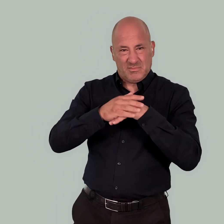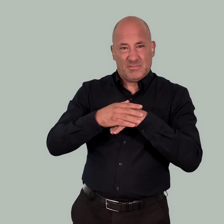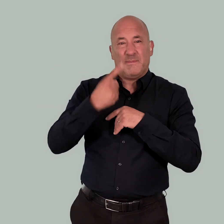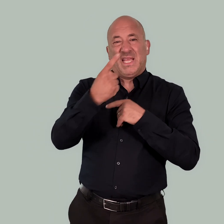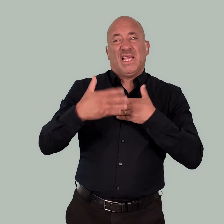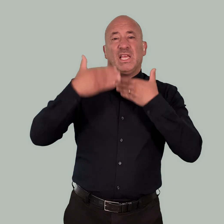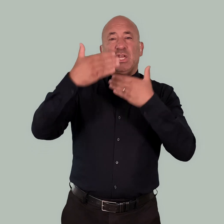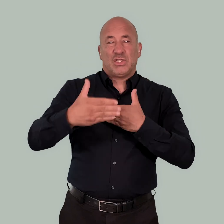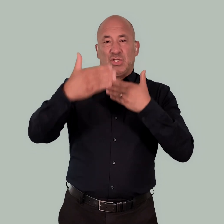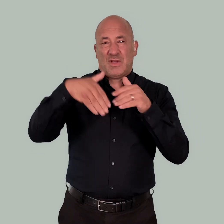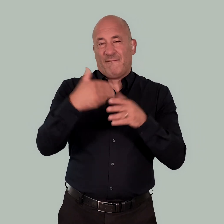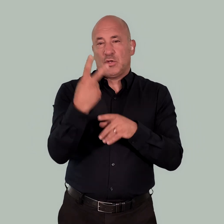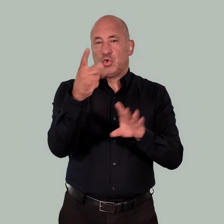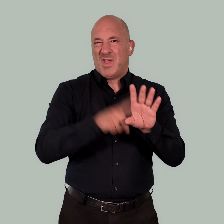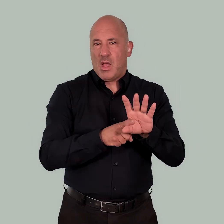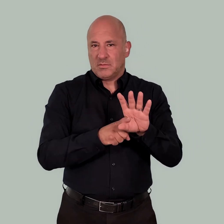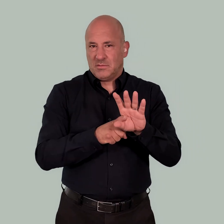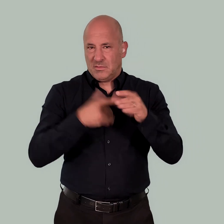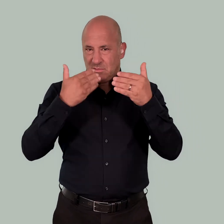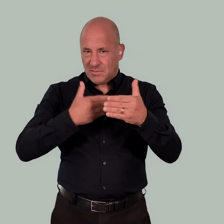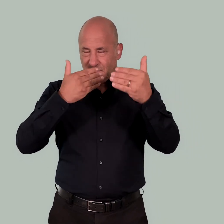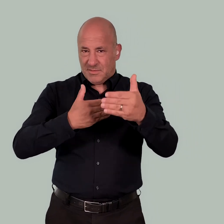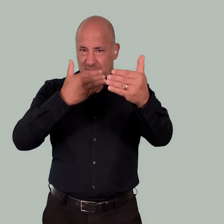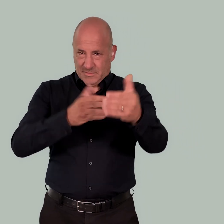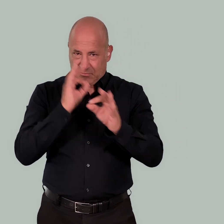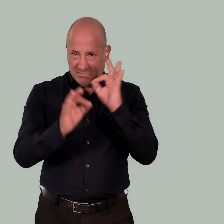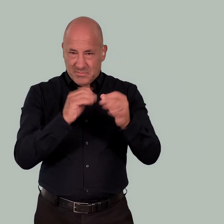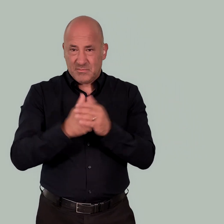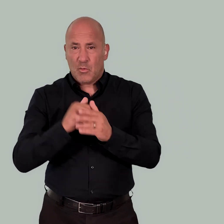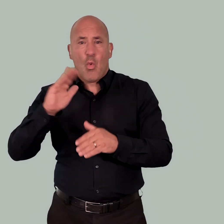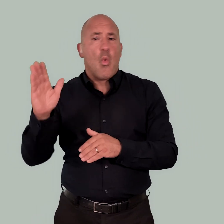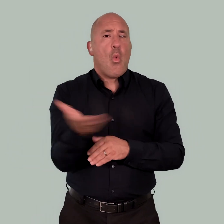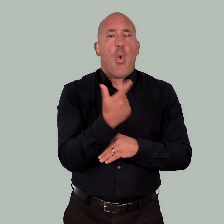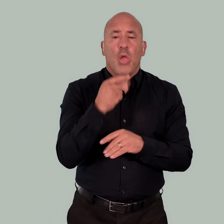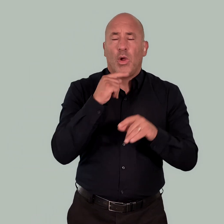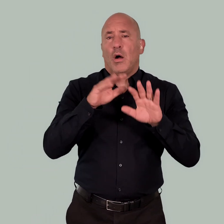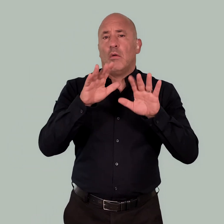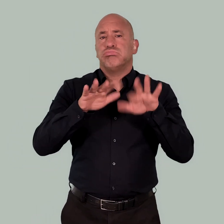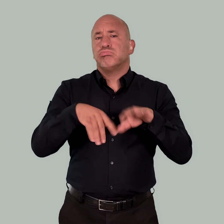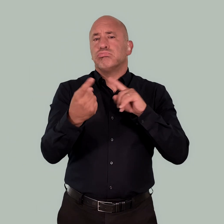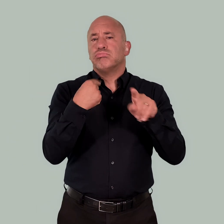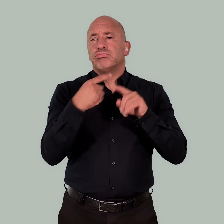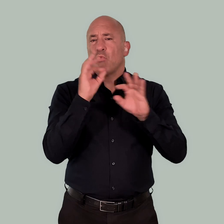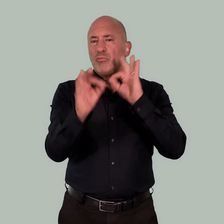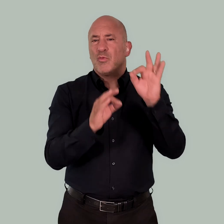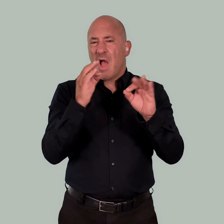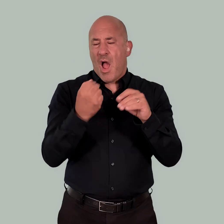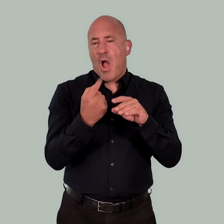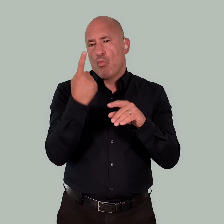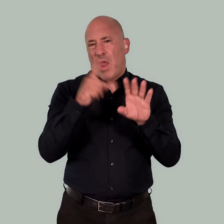with each wave spanning a 24-month period. All participants complete a yearly questionnaire